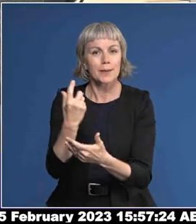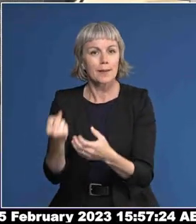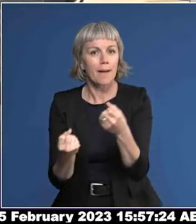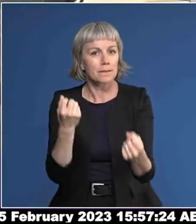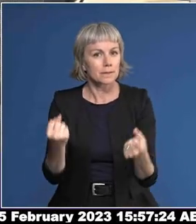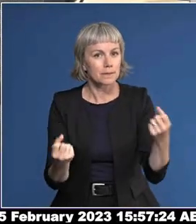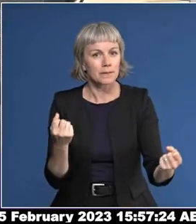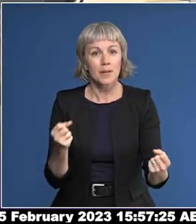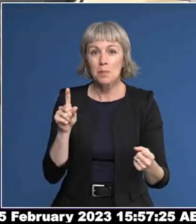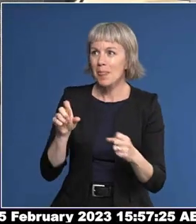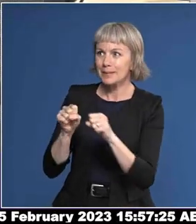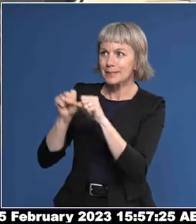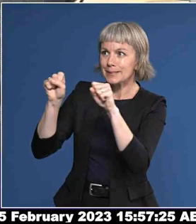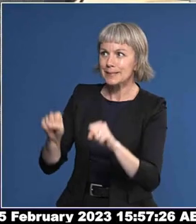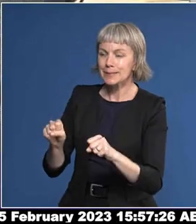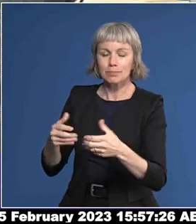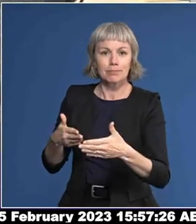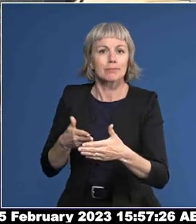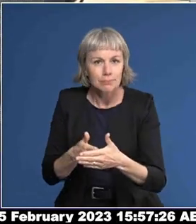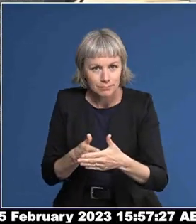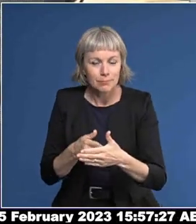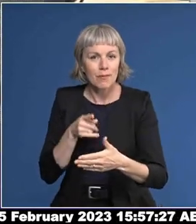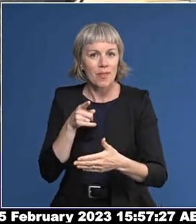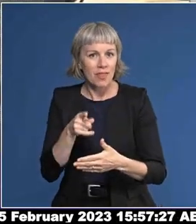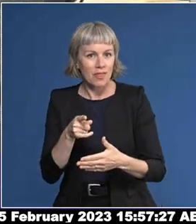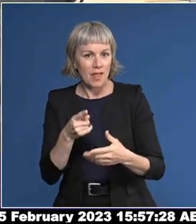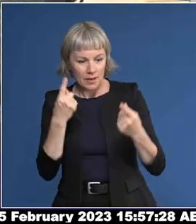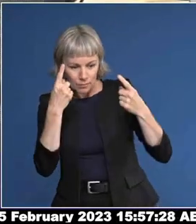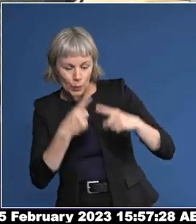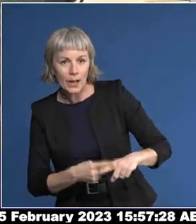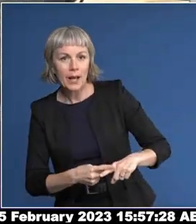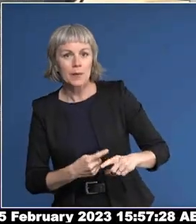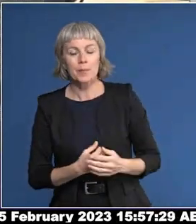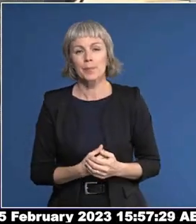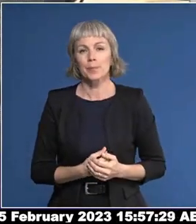We have quite a lot currently working against people having those career pathways.